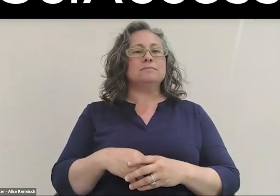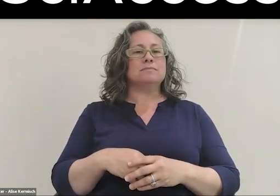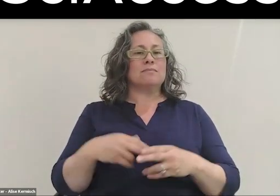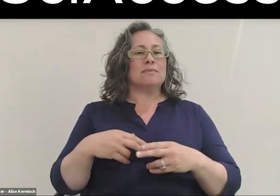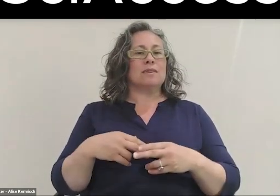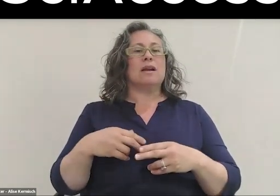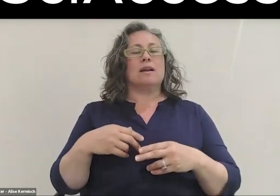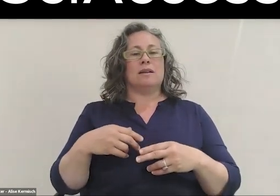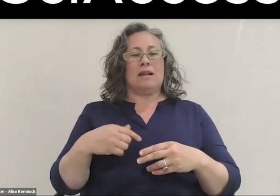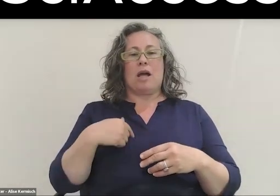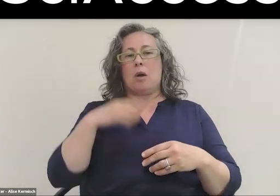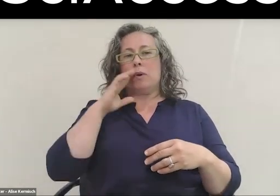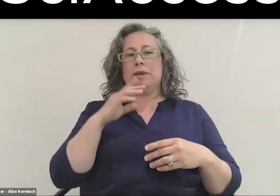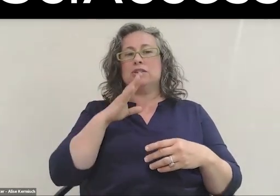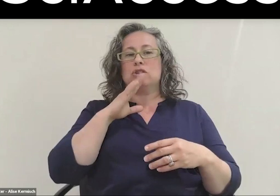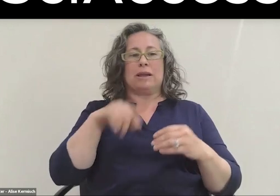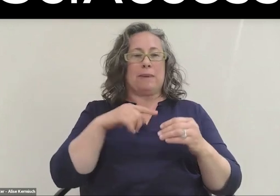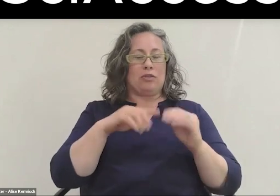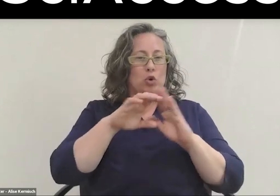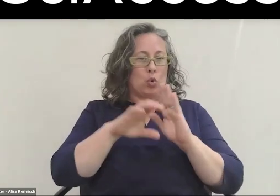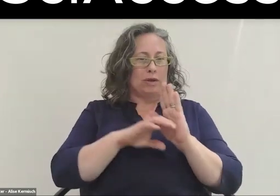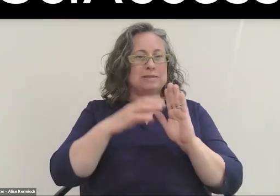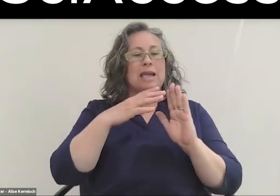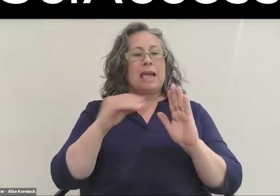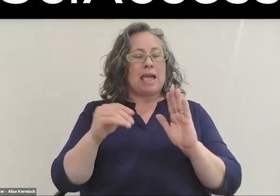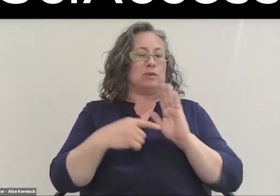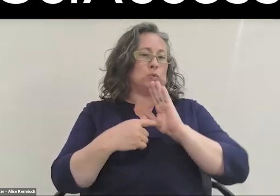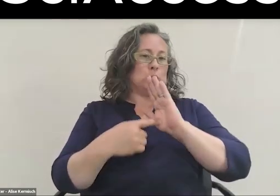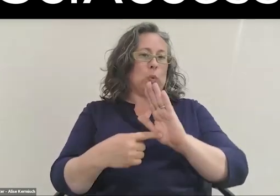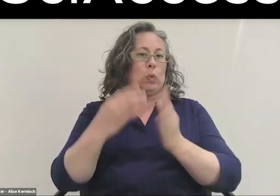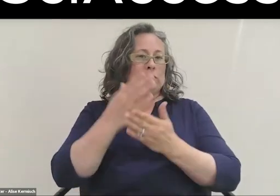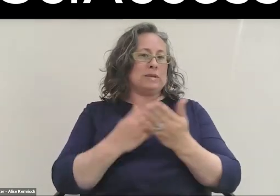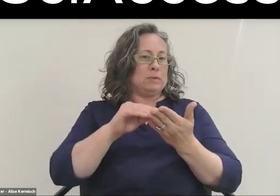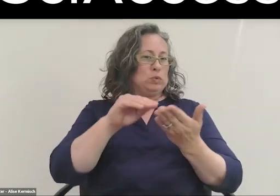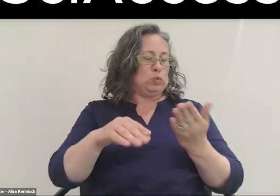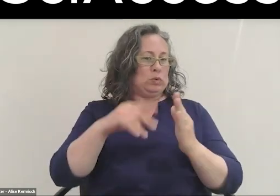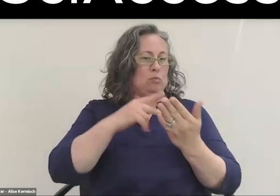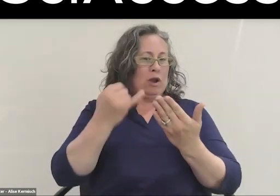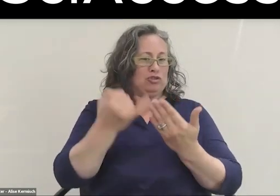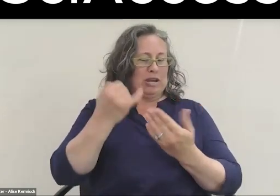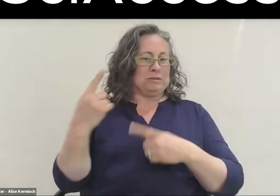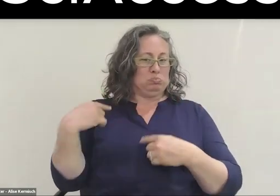I'm going to be talking about the course and show you some student projects from the last couple of years.